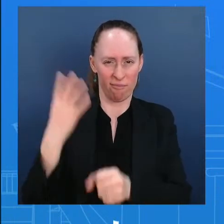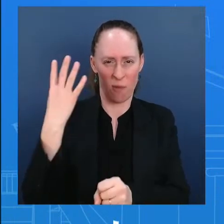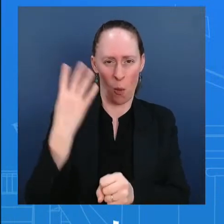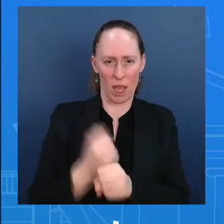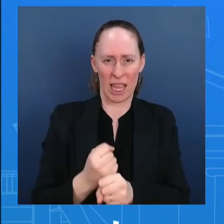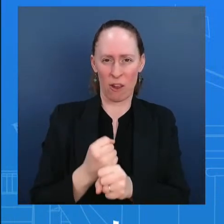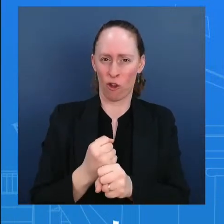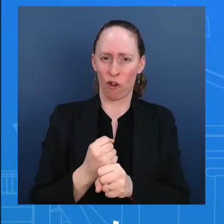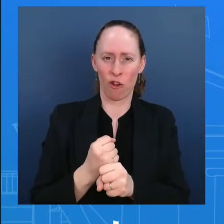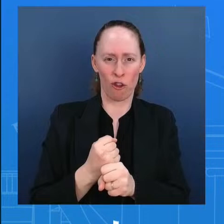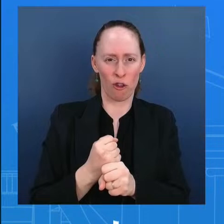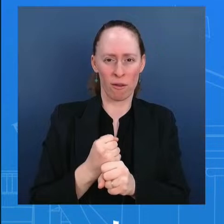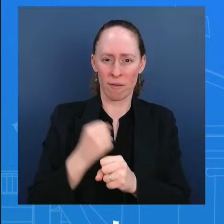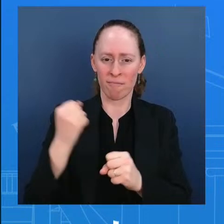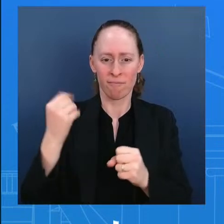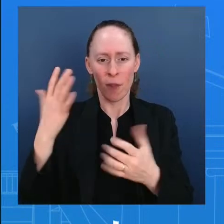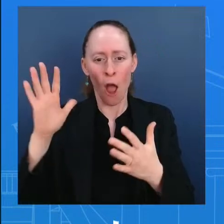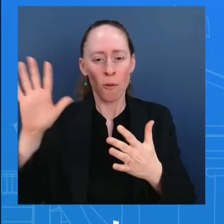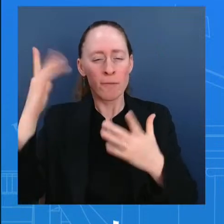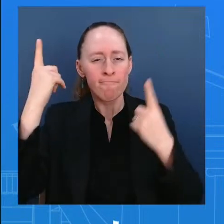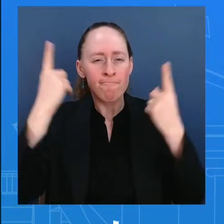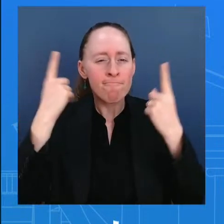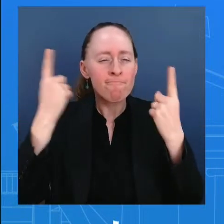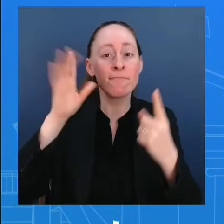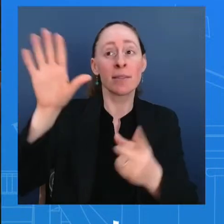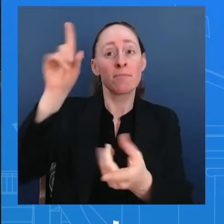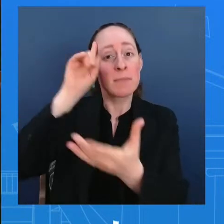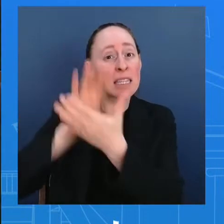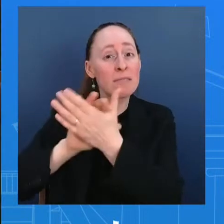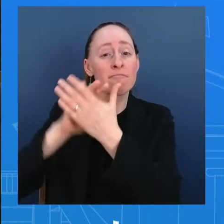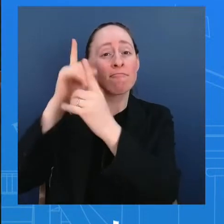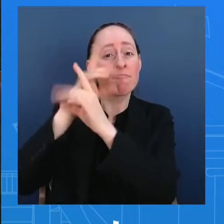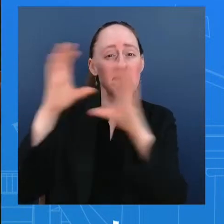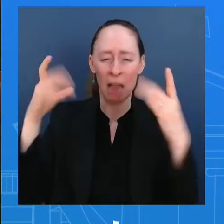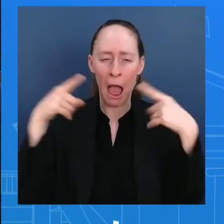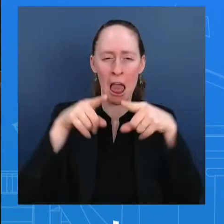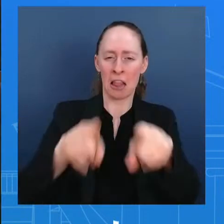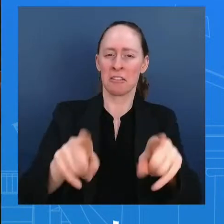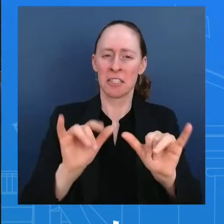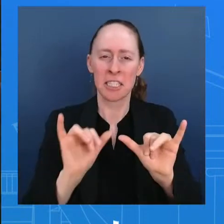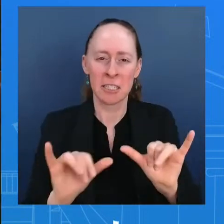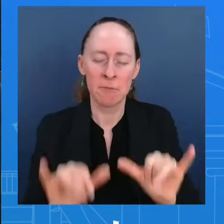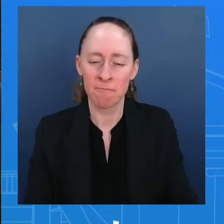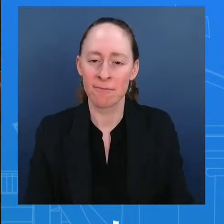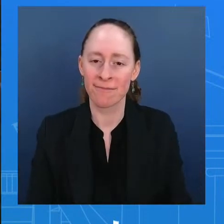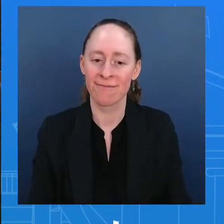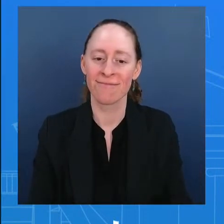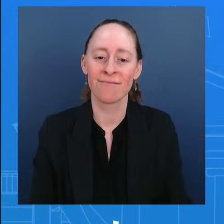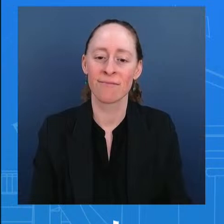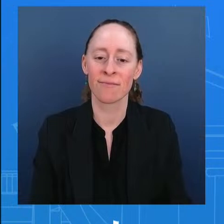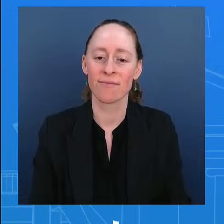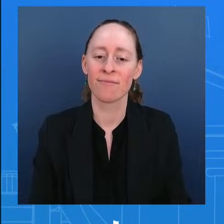and what he believes is the best way to move this country forward. The Press: Are there other actions that we should anticipate? Ms. Jean-Pierre: I’m not going to get ahead of the president.